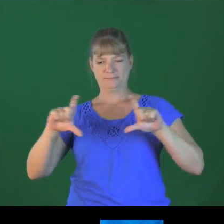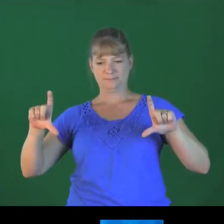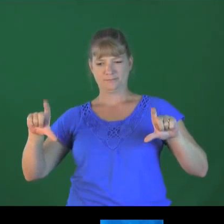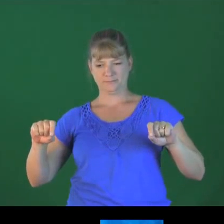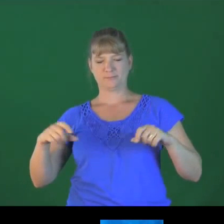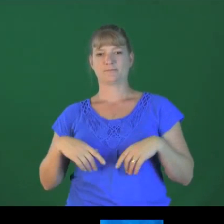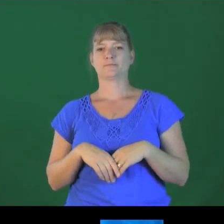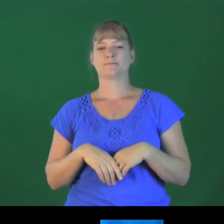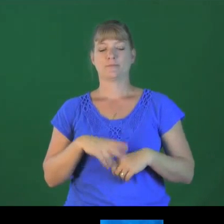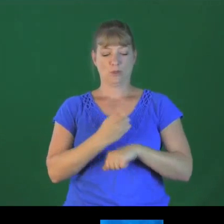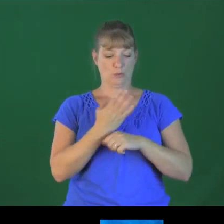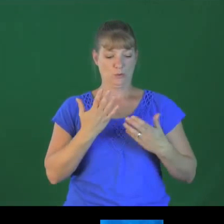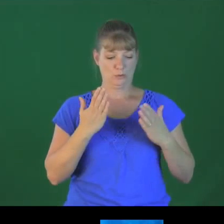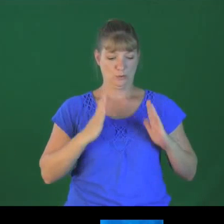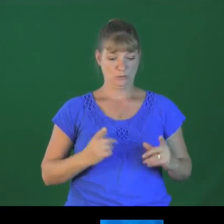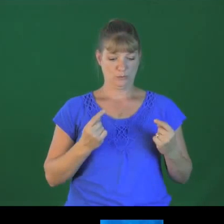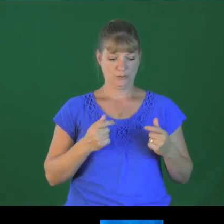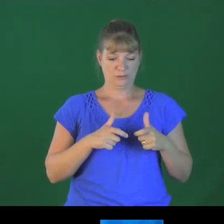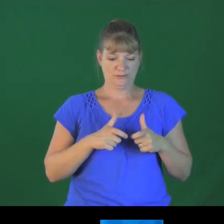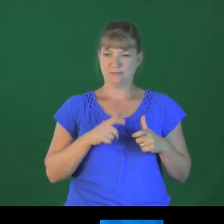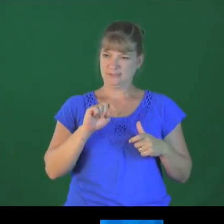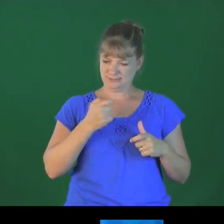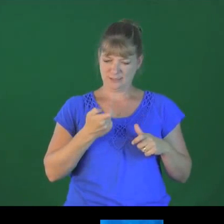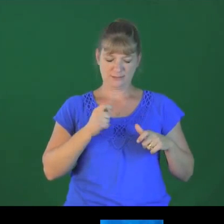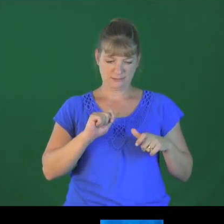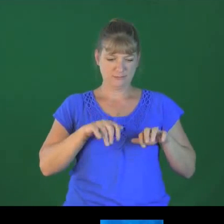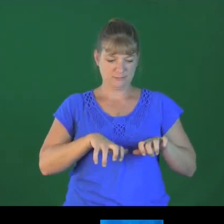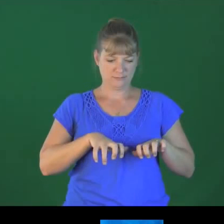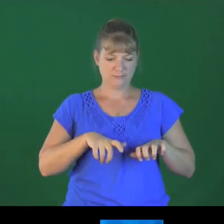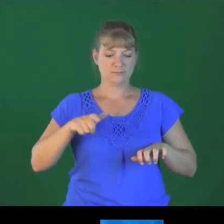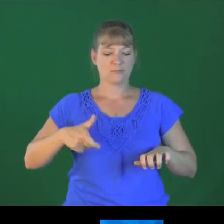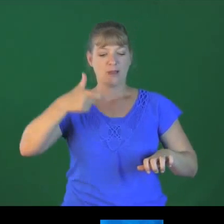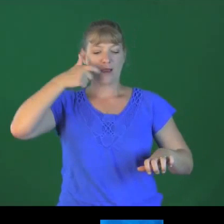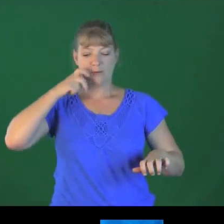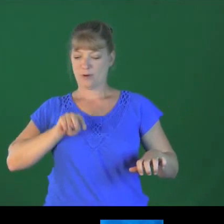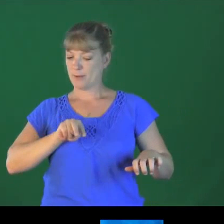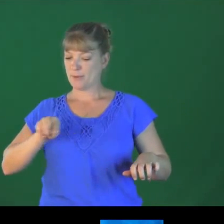where the user types in a text message and the operator voices the message